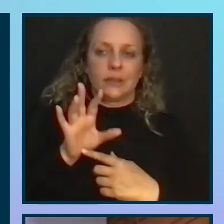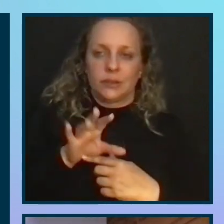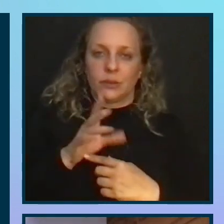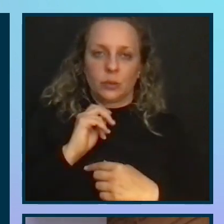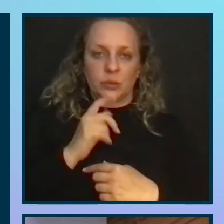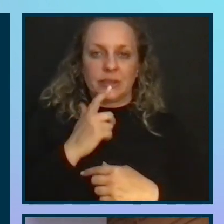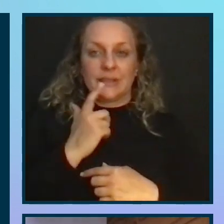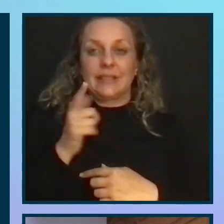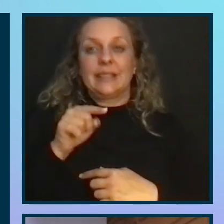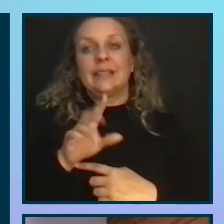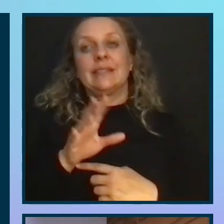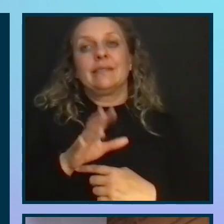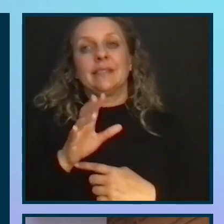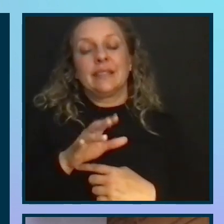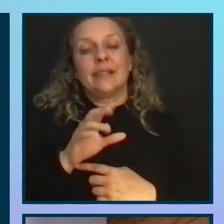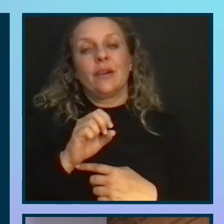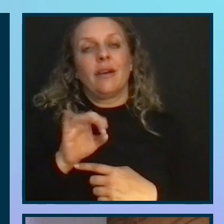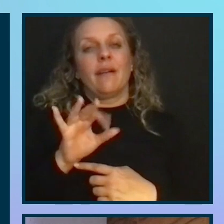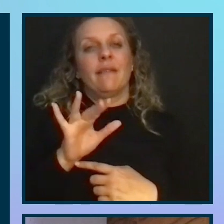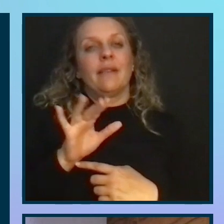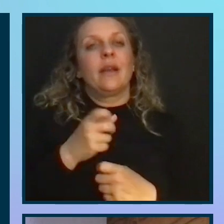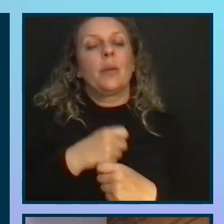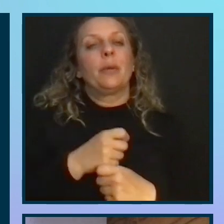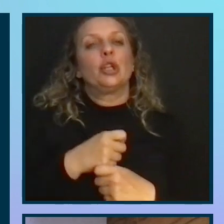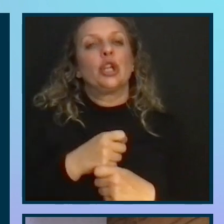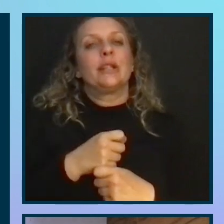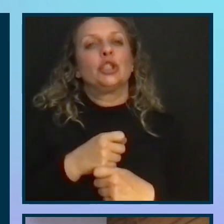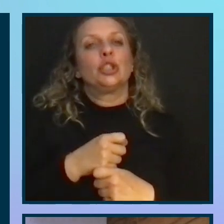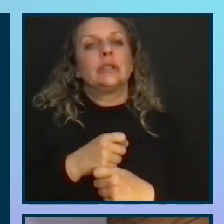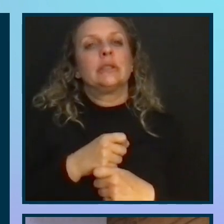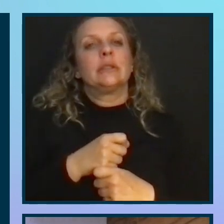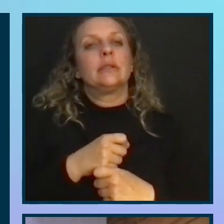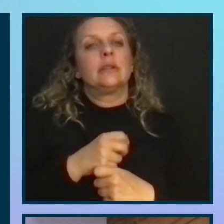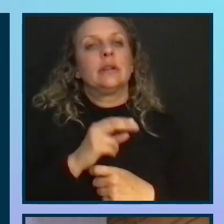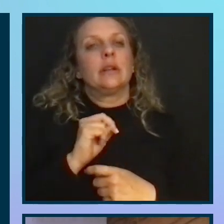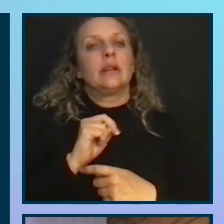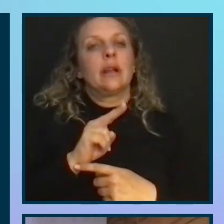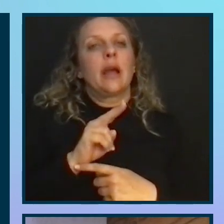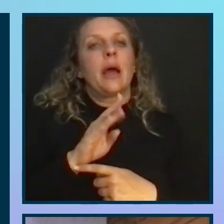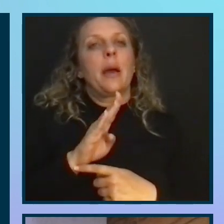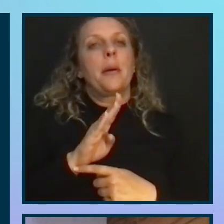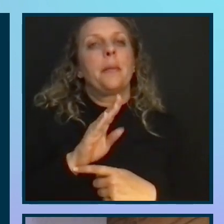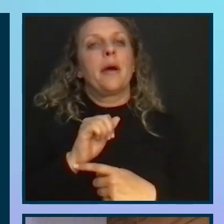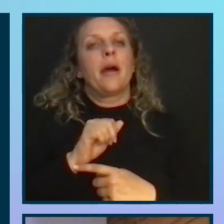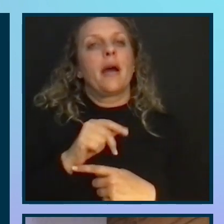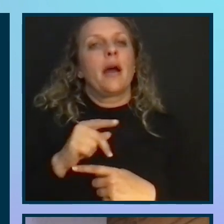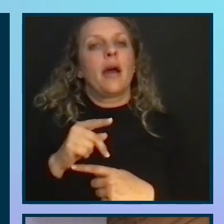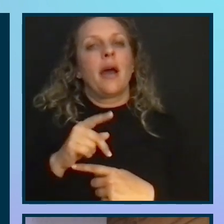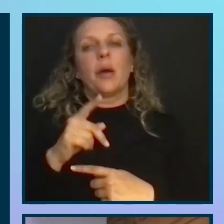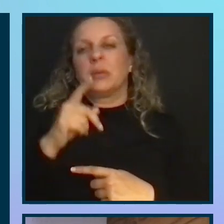This is a video of the production NAB app in the test or stub environment. So it's all fake data